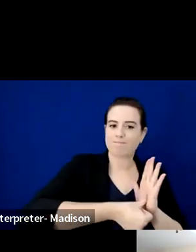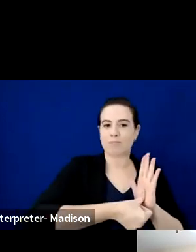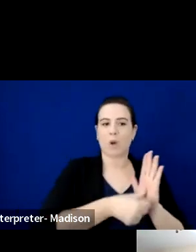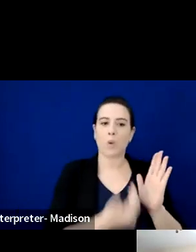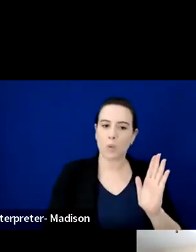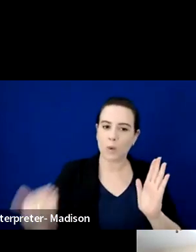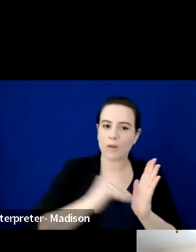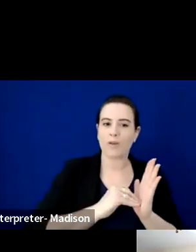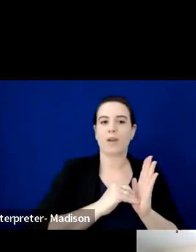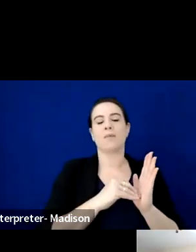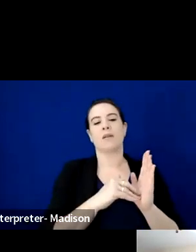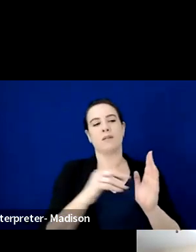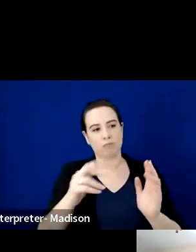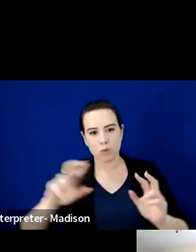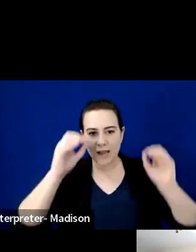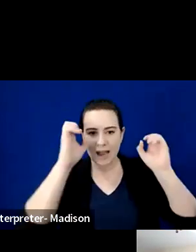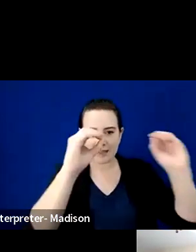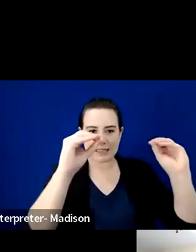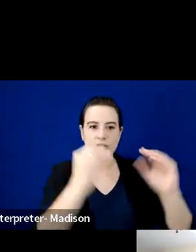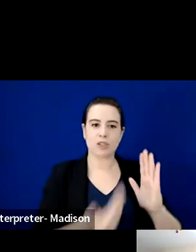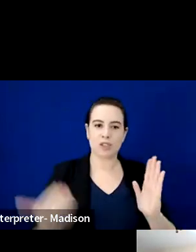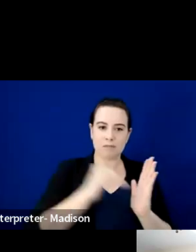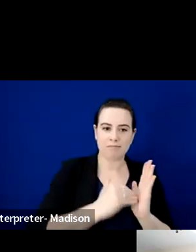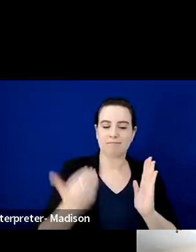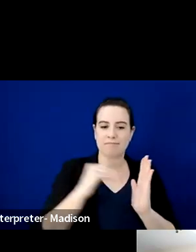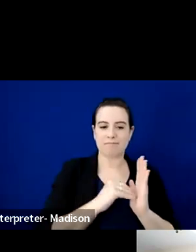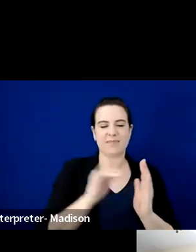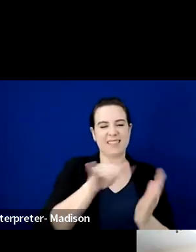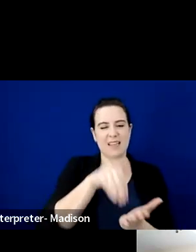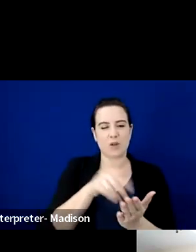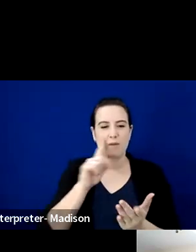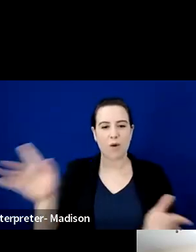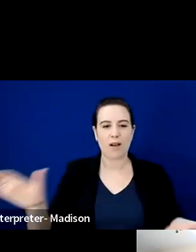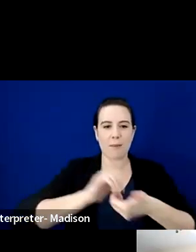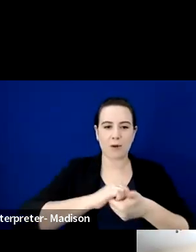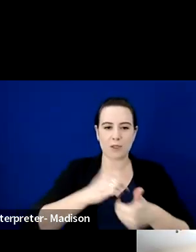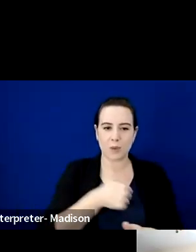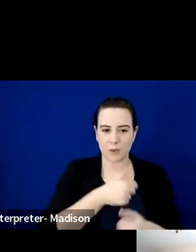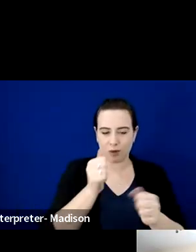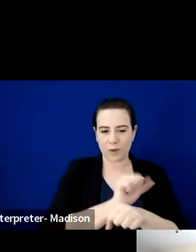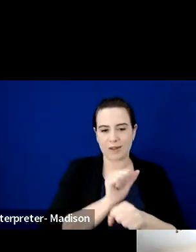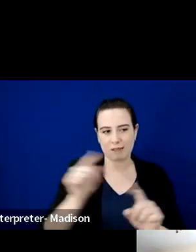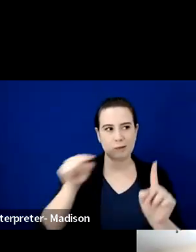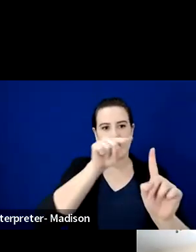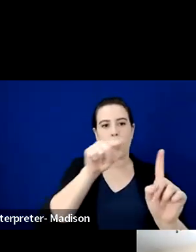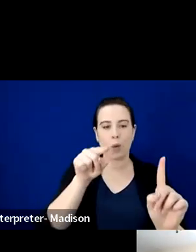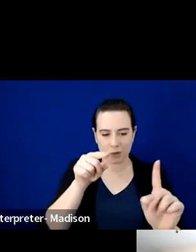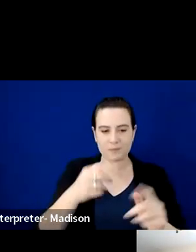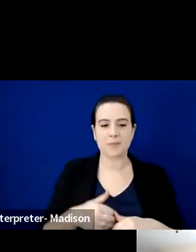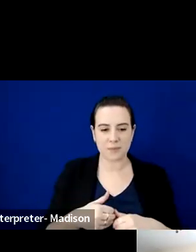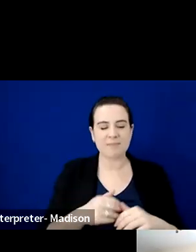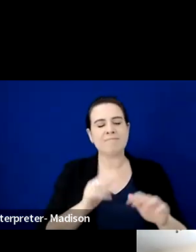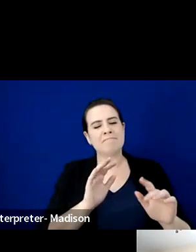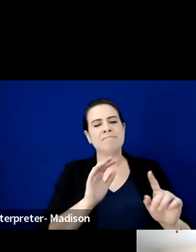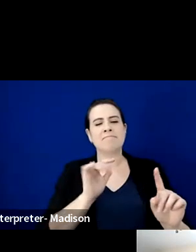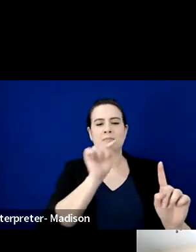changing the paradigm and switching it up so that there is a shared understanding of the value of lived experience, together with the value of education experience and that those need to be married and fundamentally below that is that person-centered planning, where acknowledgement that the individual is very familiar and -- and is the expert with the expertise of how the needs need to be met.